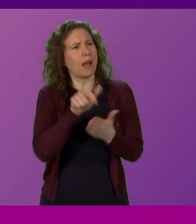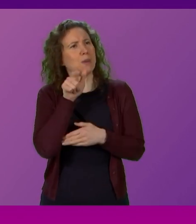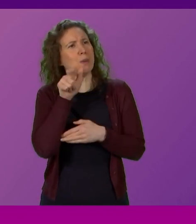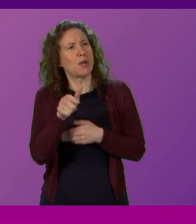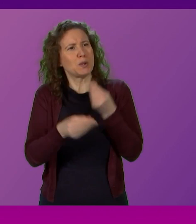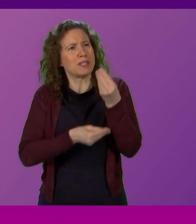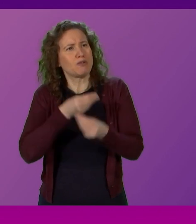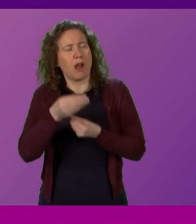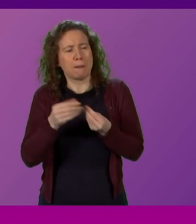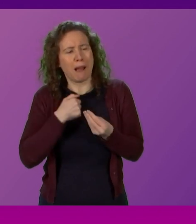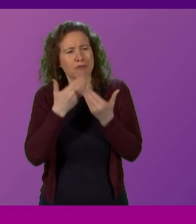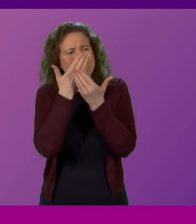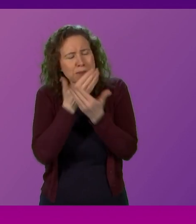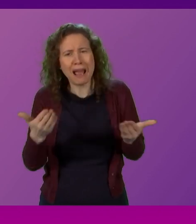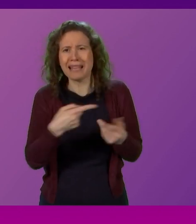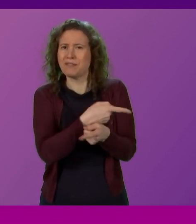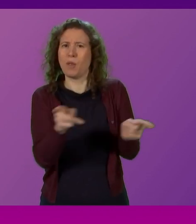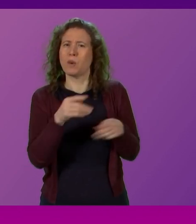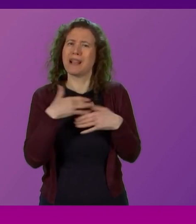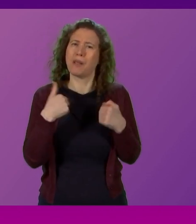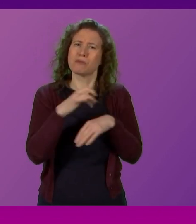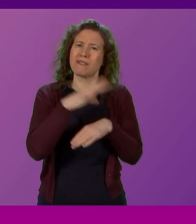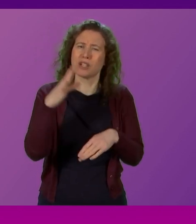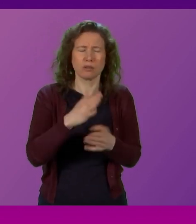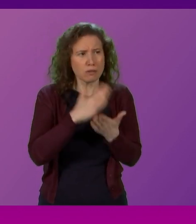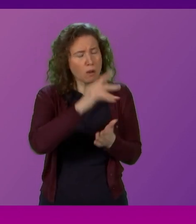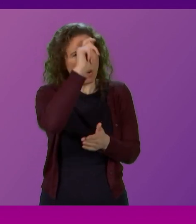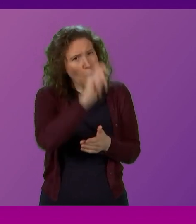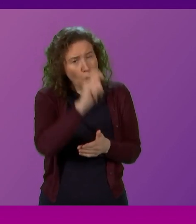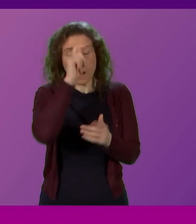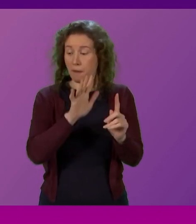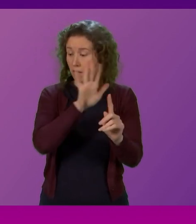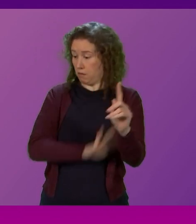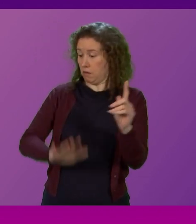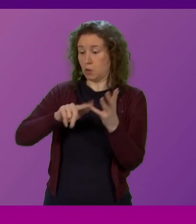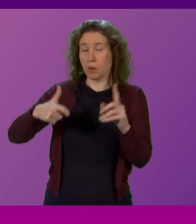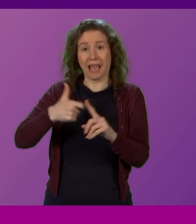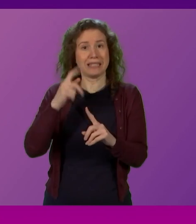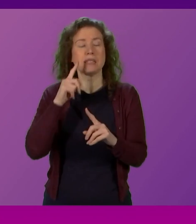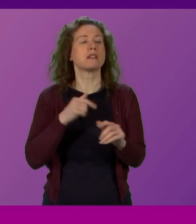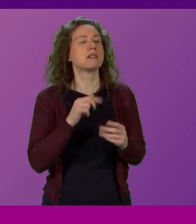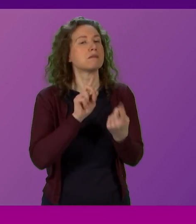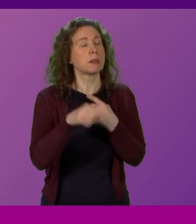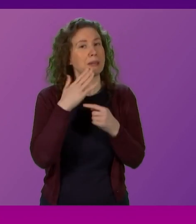my respect for our health professionals. Elsewhere in the UK this week, we have seen healthcare professionals on strike.